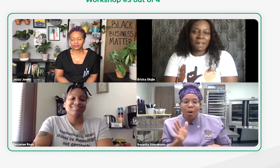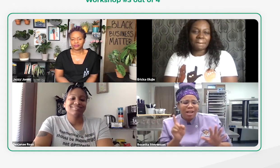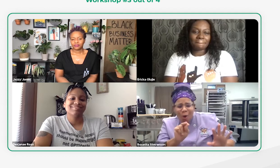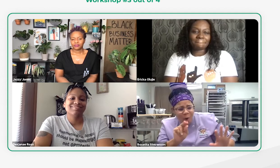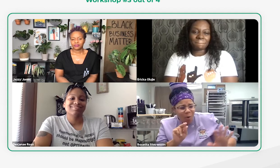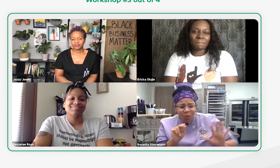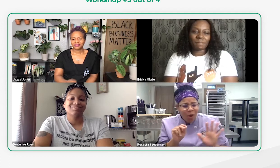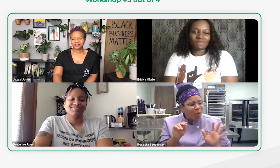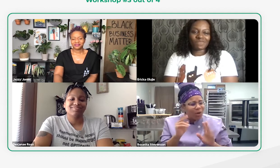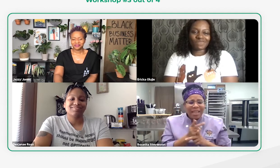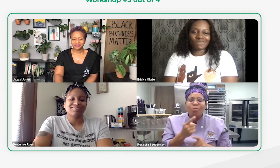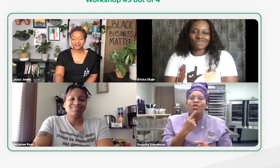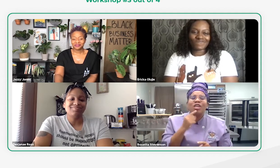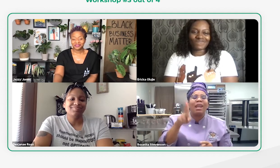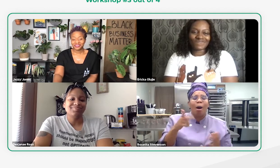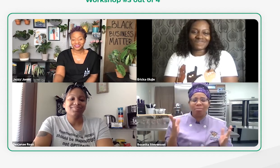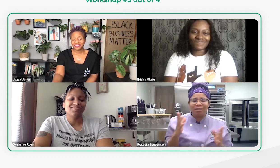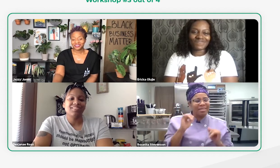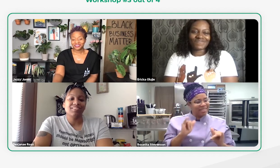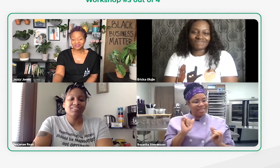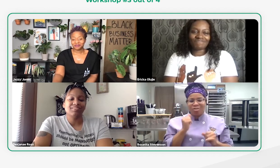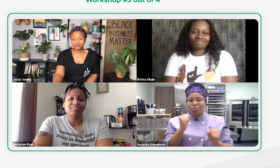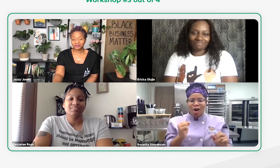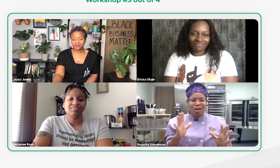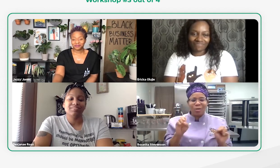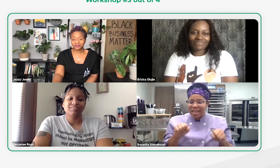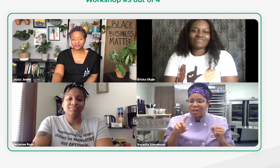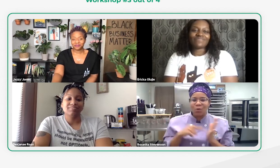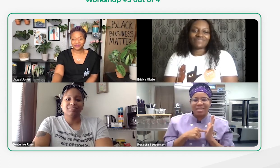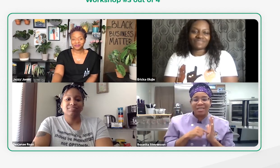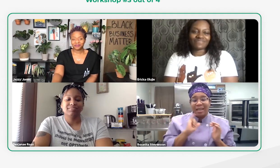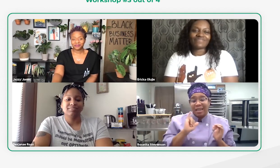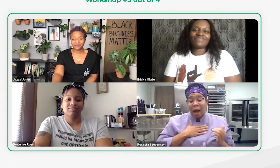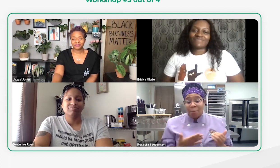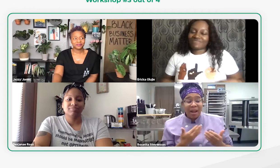done. At the same time, my mom and grandmother would say keep going and be strong and you can